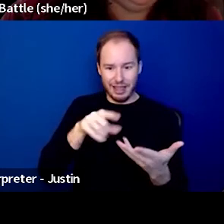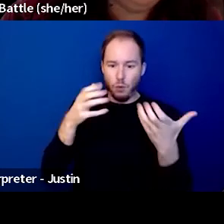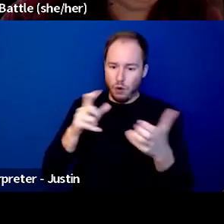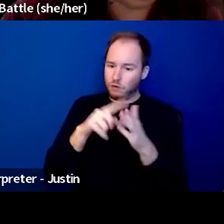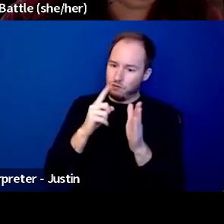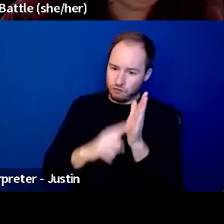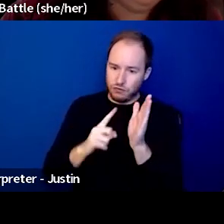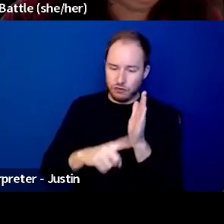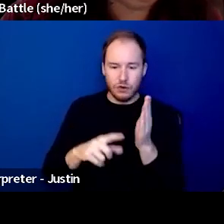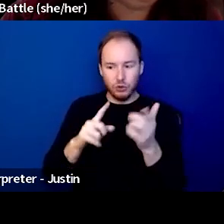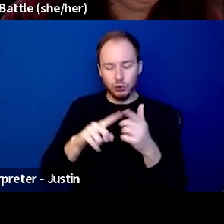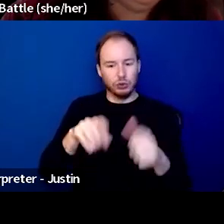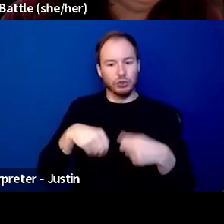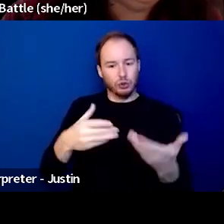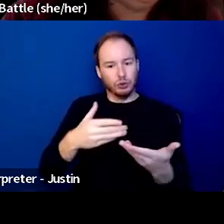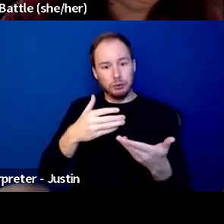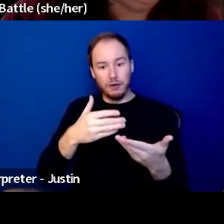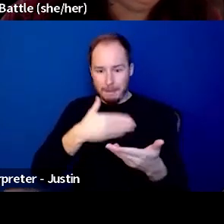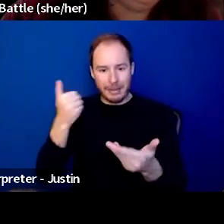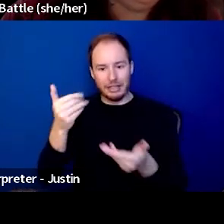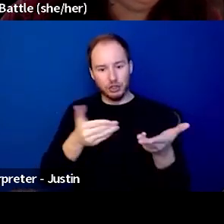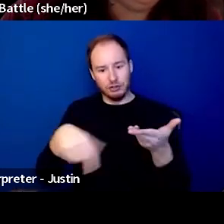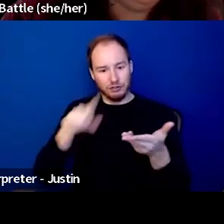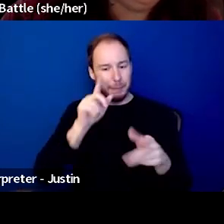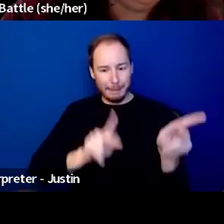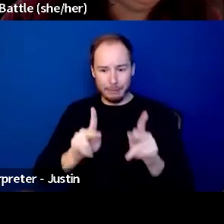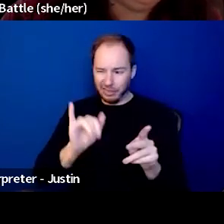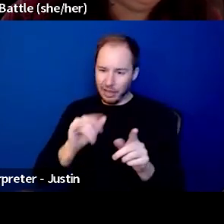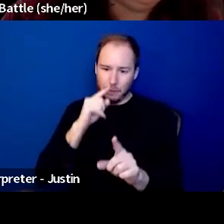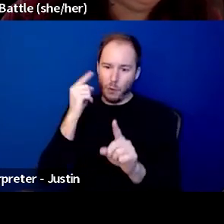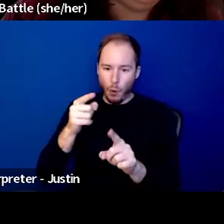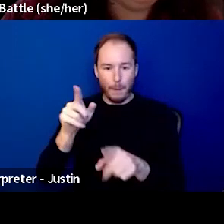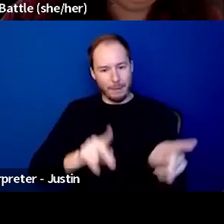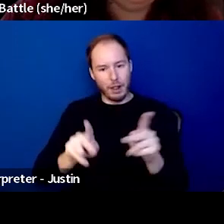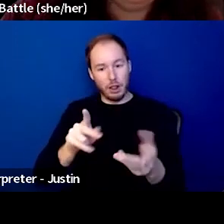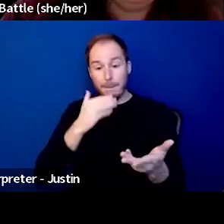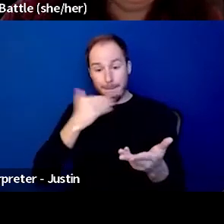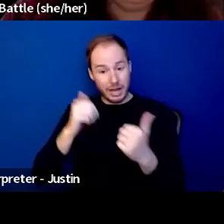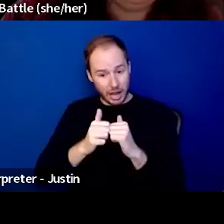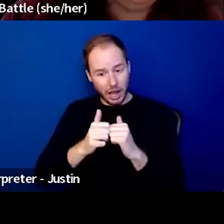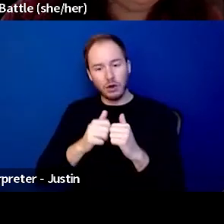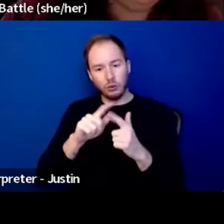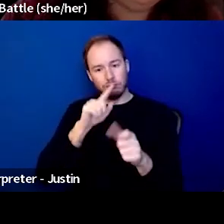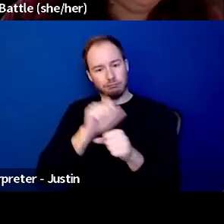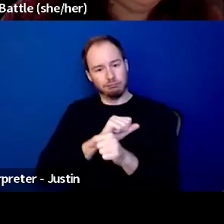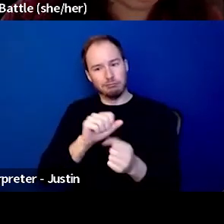is best for the person that they're working with and for. And the best way to do that is to learn from researchers.